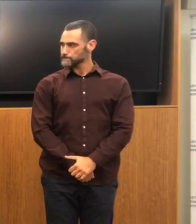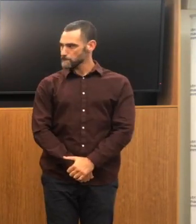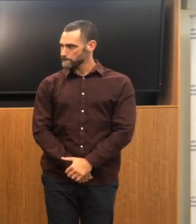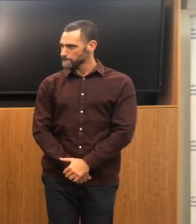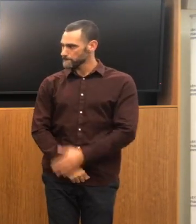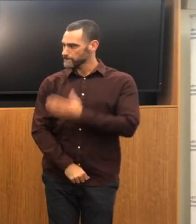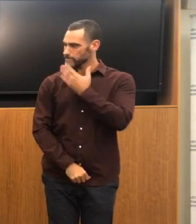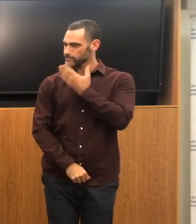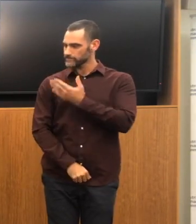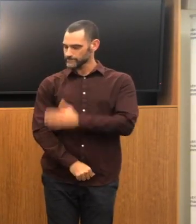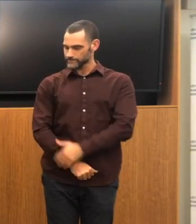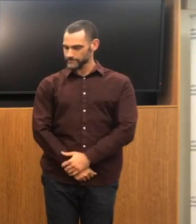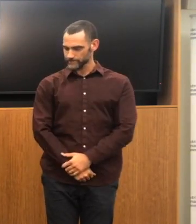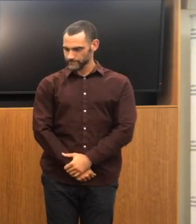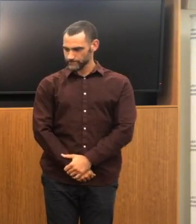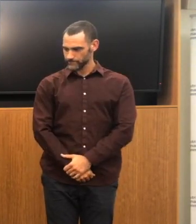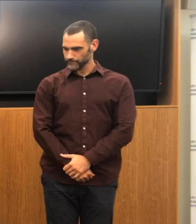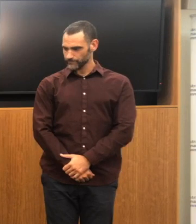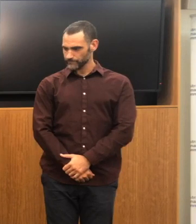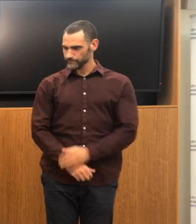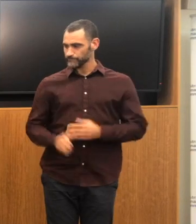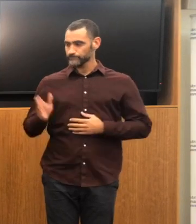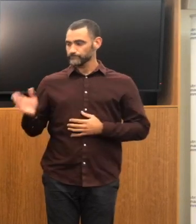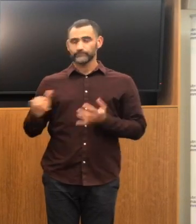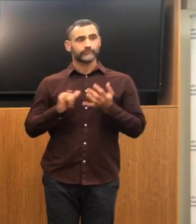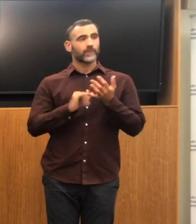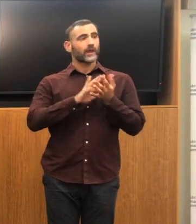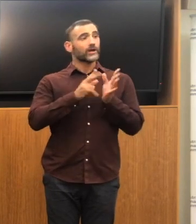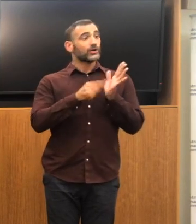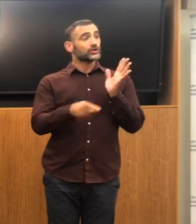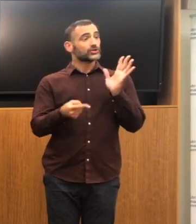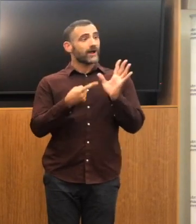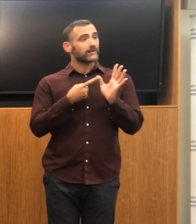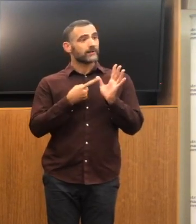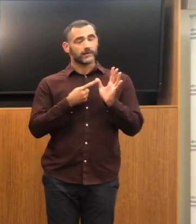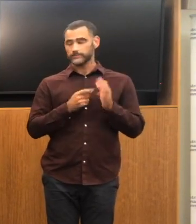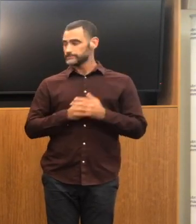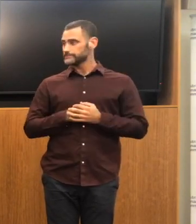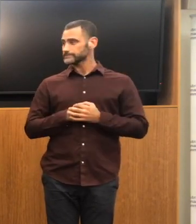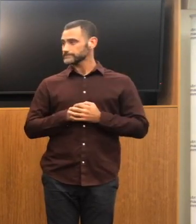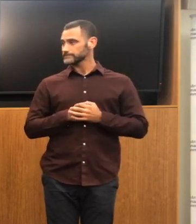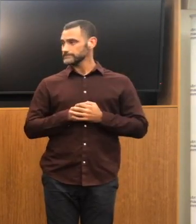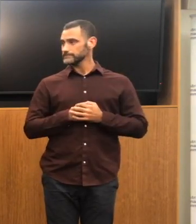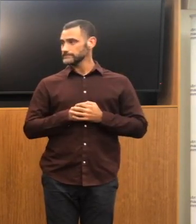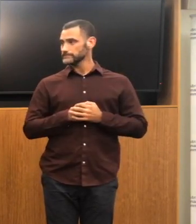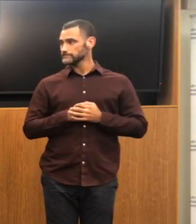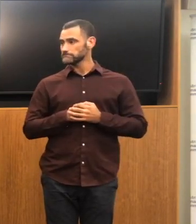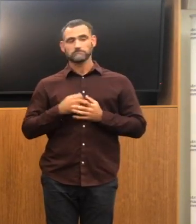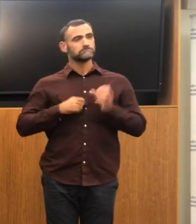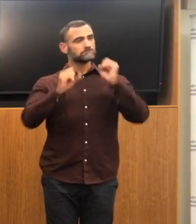Thank you, Nujeen. Shantha, can you, perhaps, put Australia's situation in a global context?